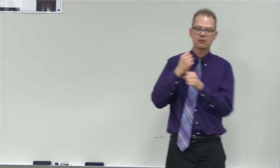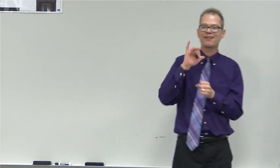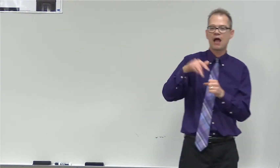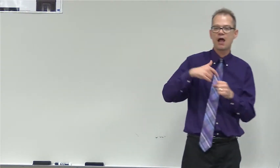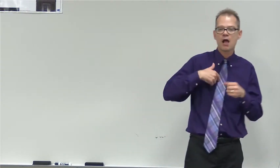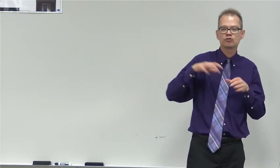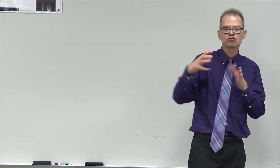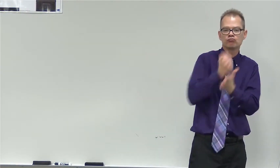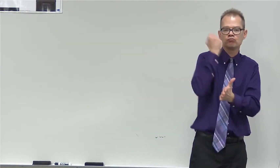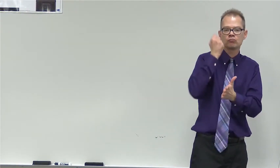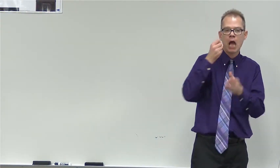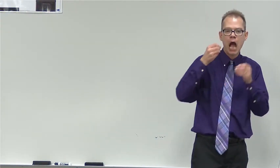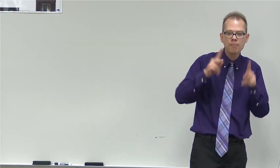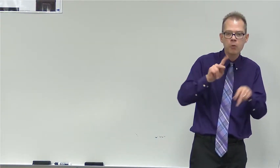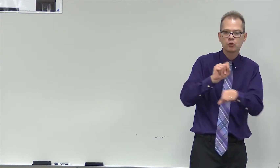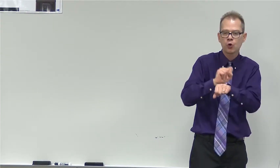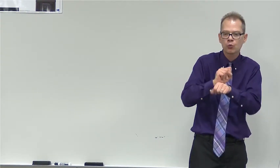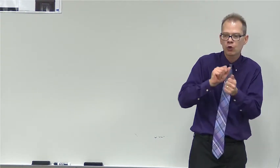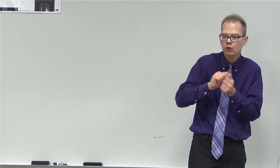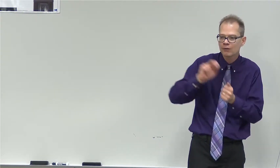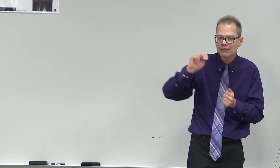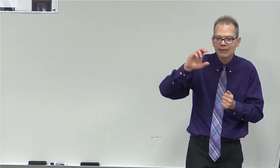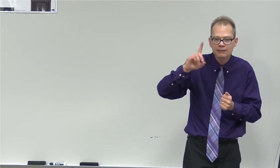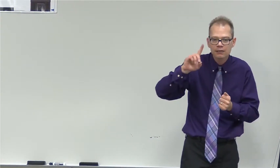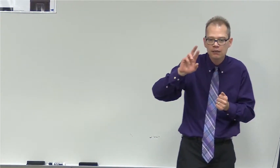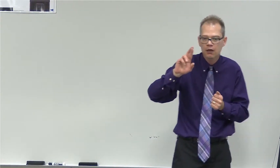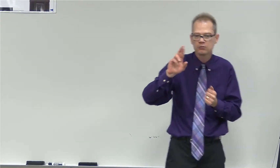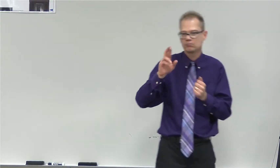So I had the opportunity to work at NCDHR,